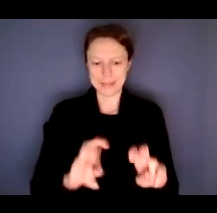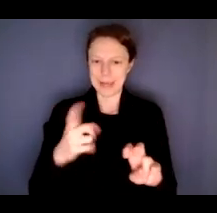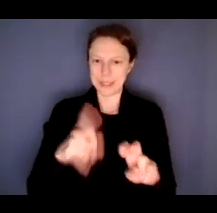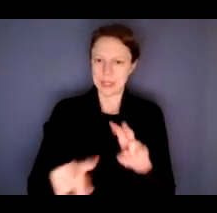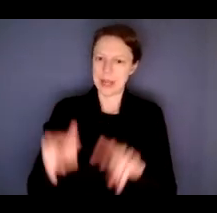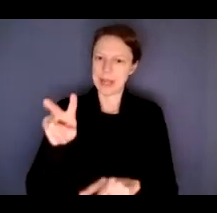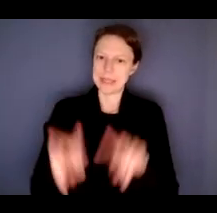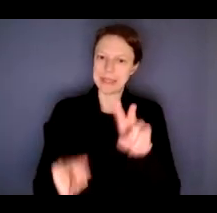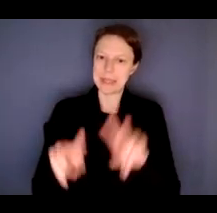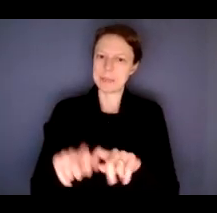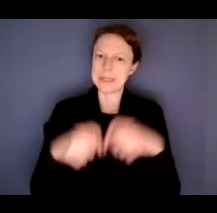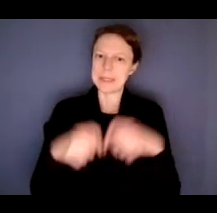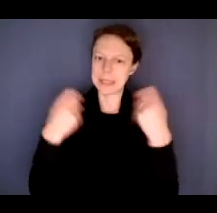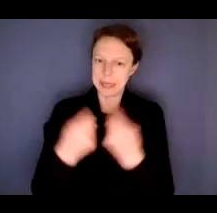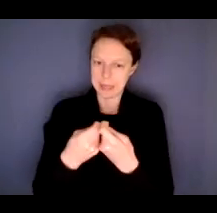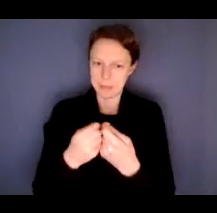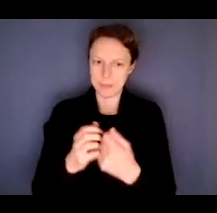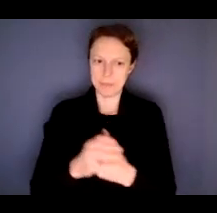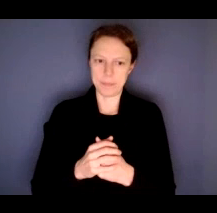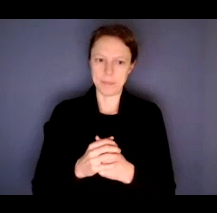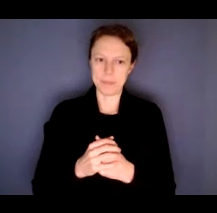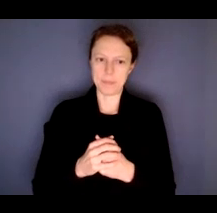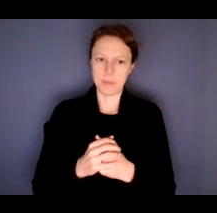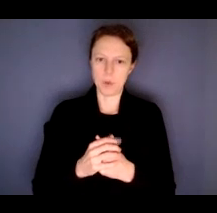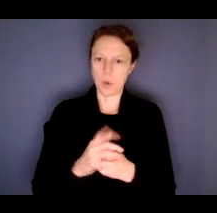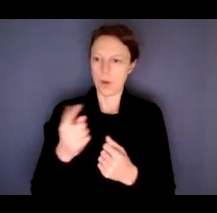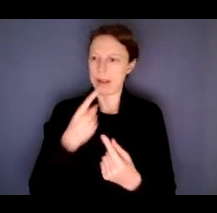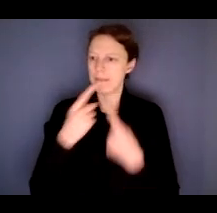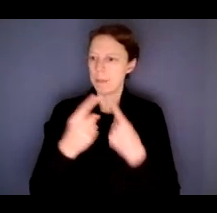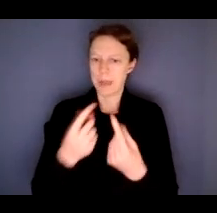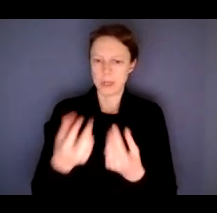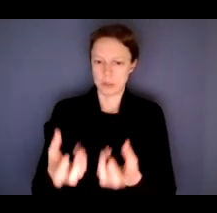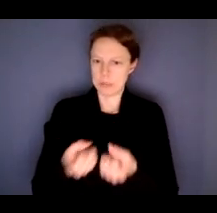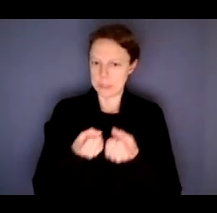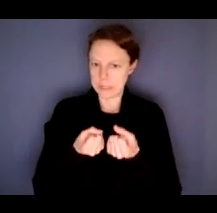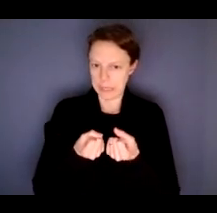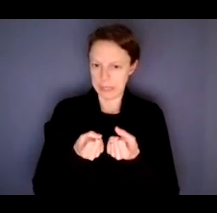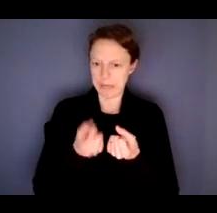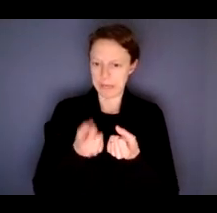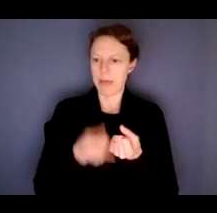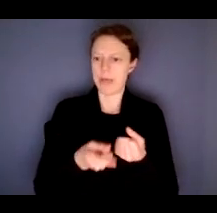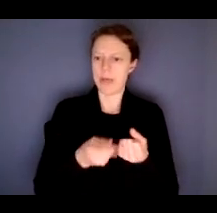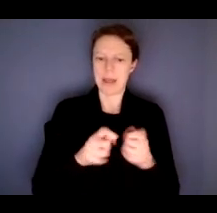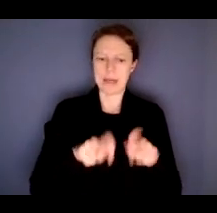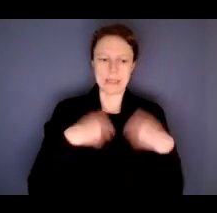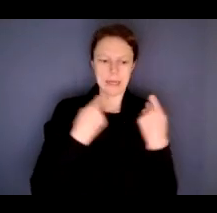team does is whatever information comes through, that team looks into that information, not all